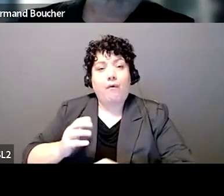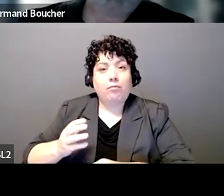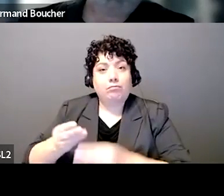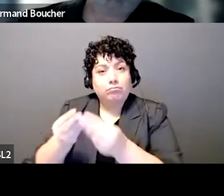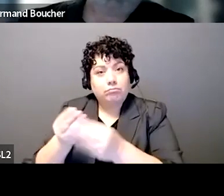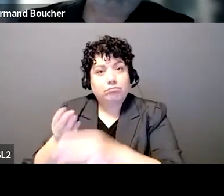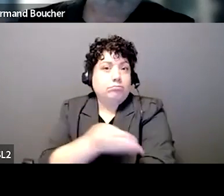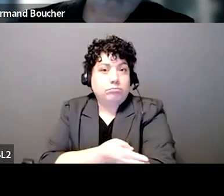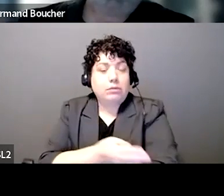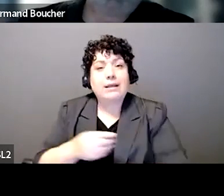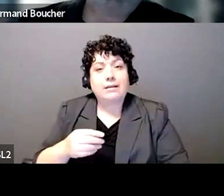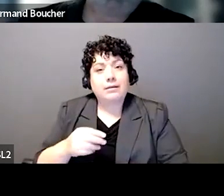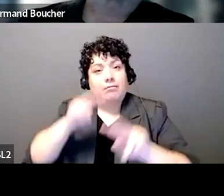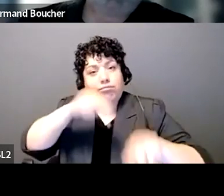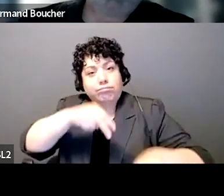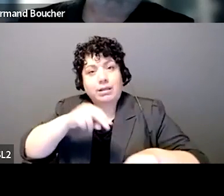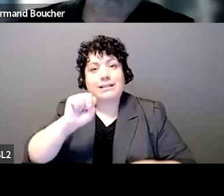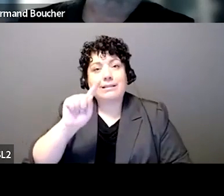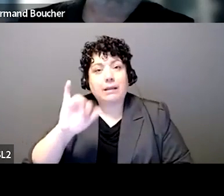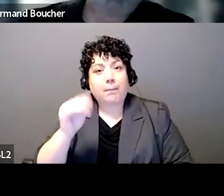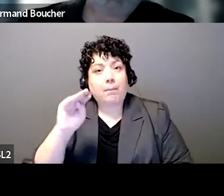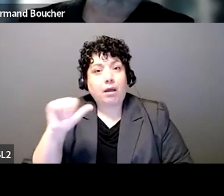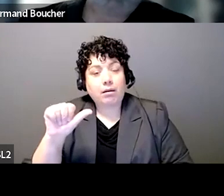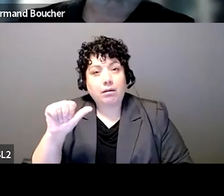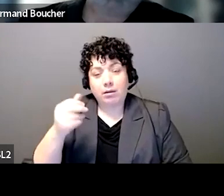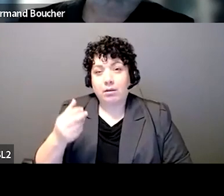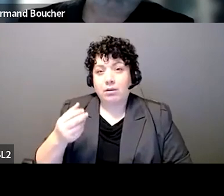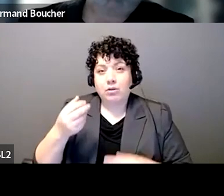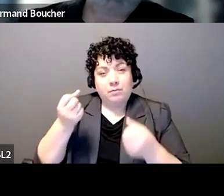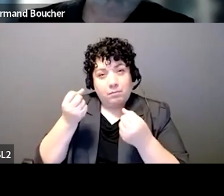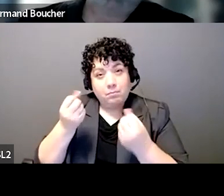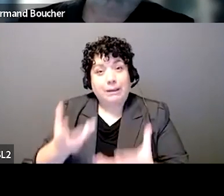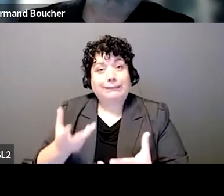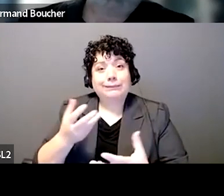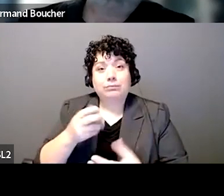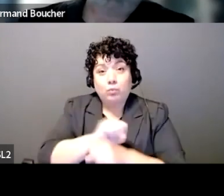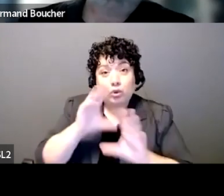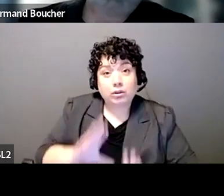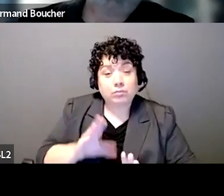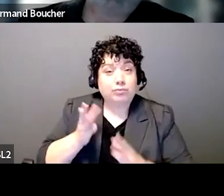many workers experience not only in the compensation system but in many parts of their